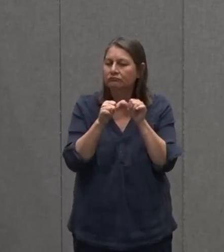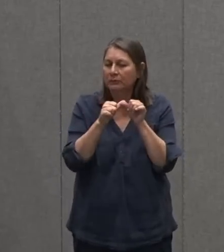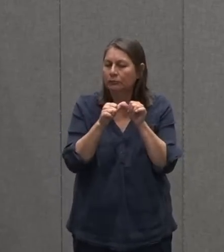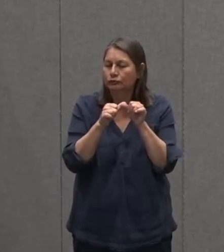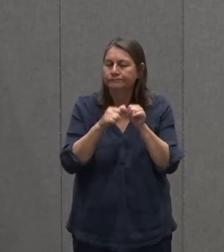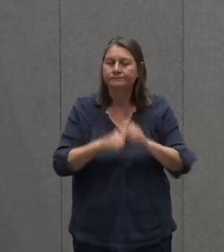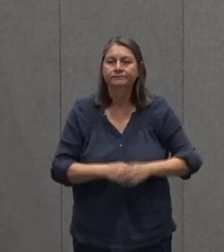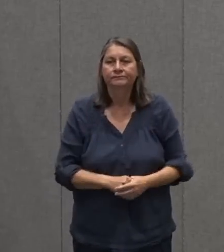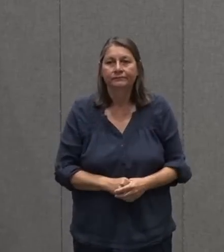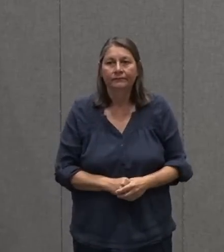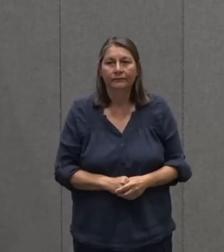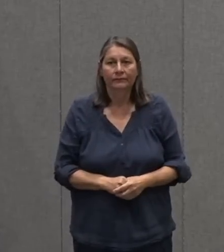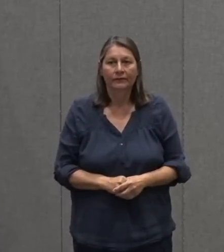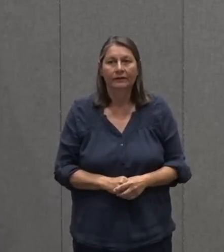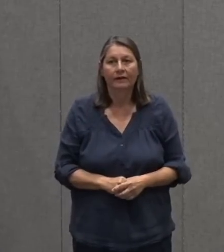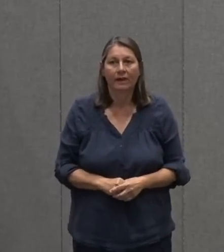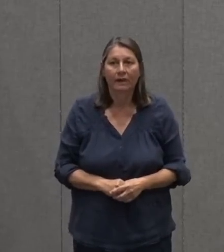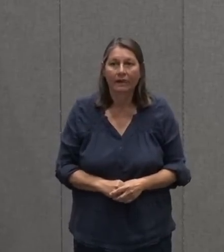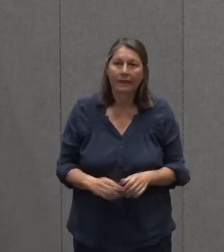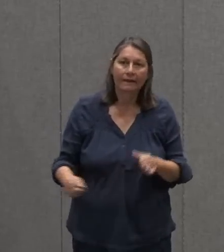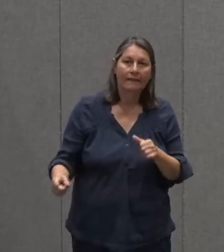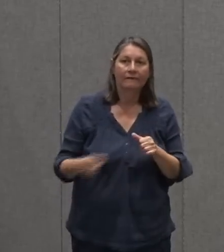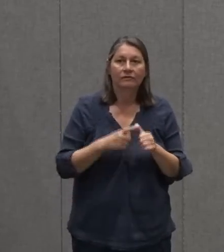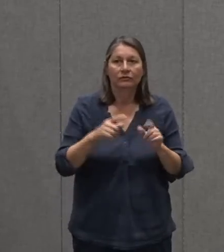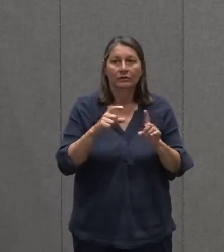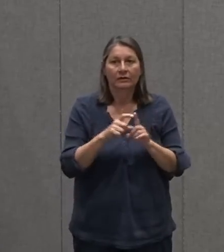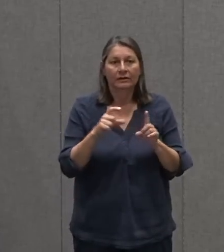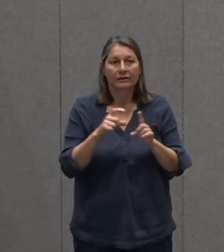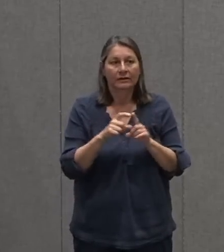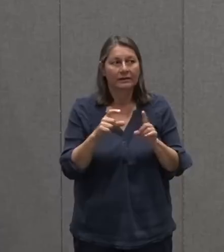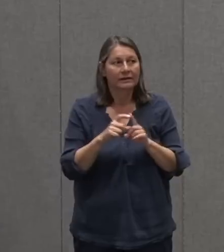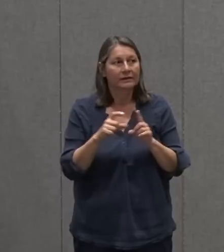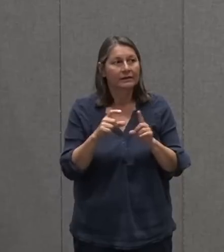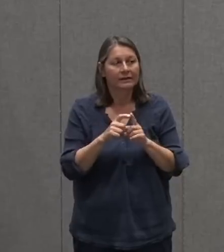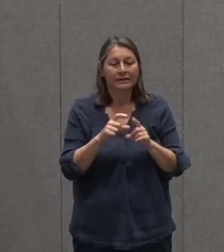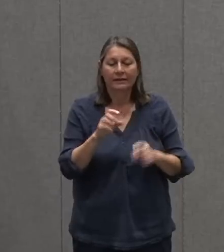So we started with the first vocab word, Equivalent fractions.